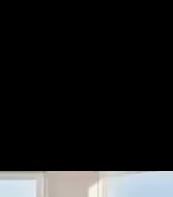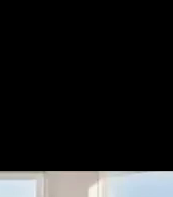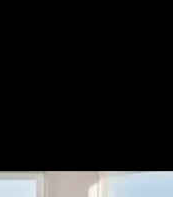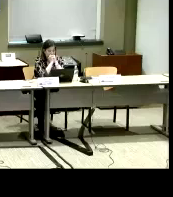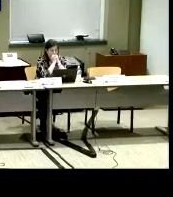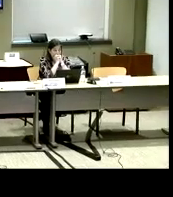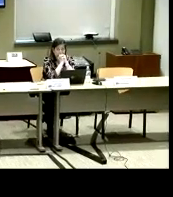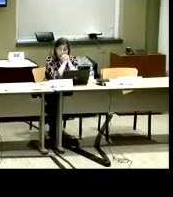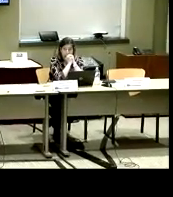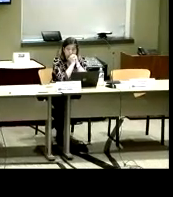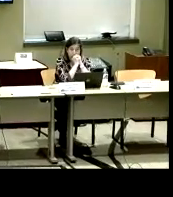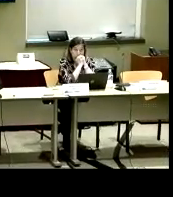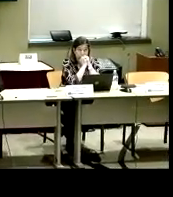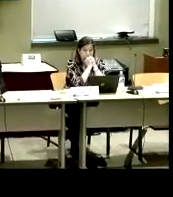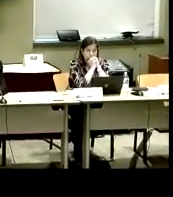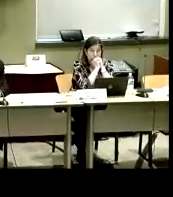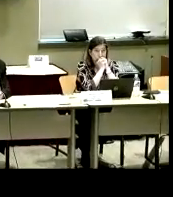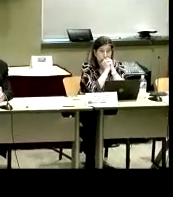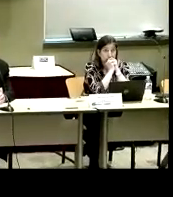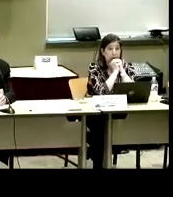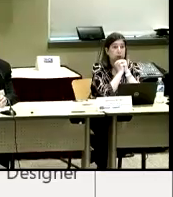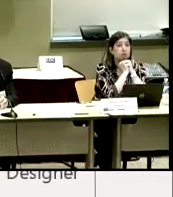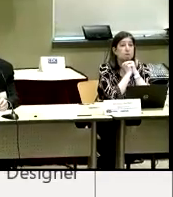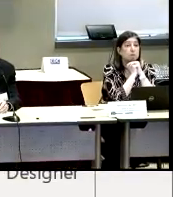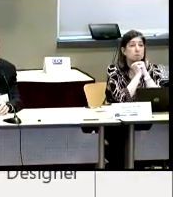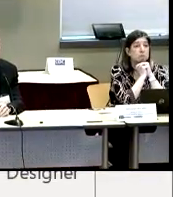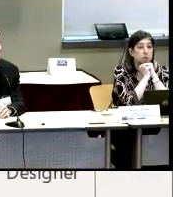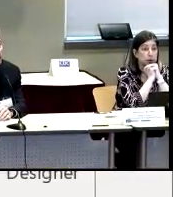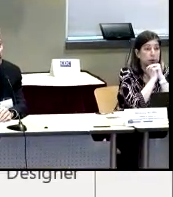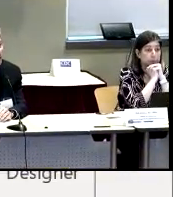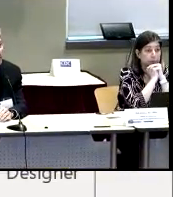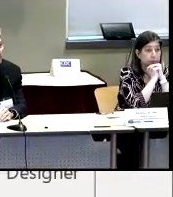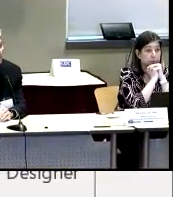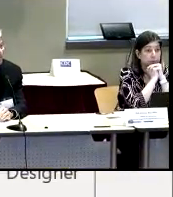But we look forward to hearing from you next time. Okay.